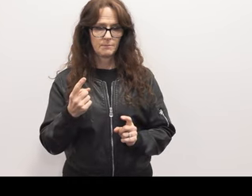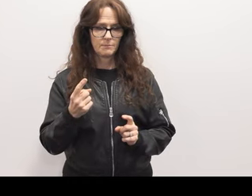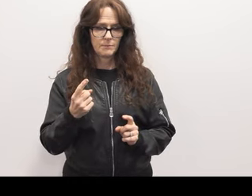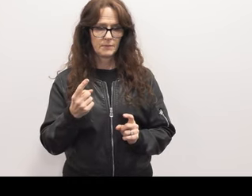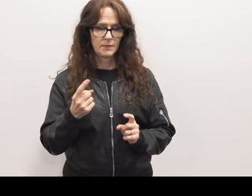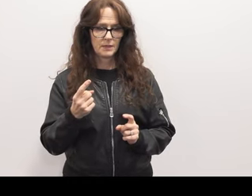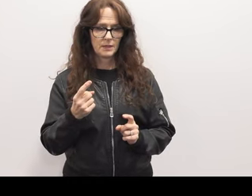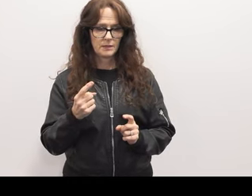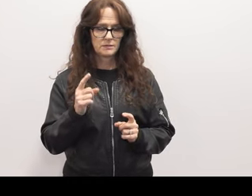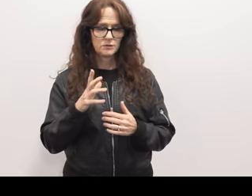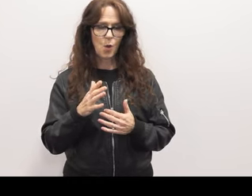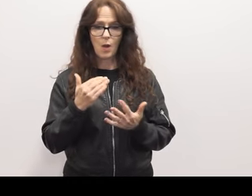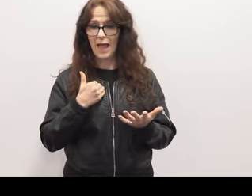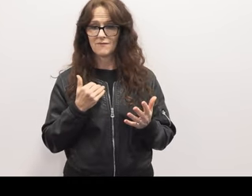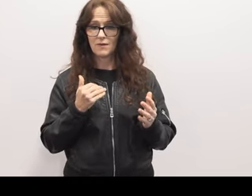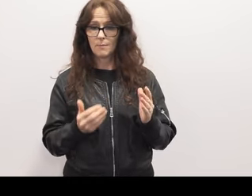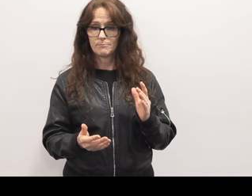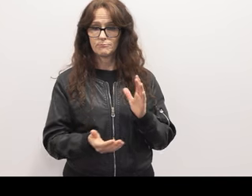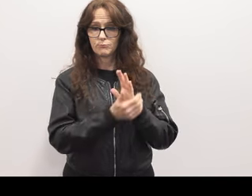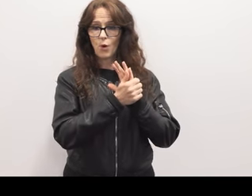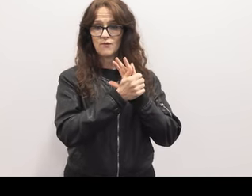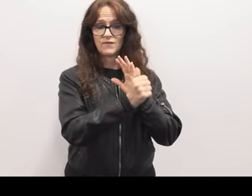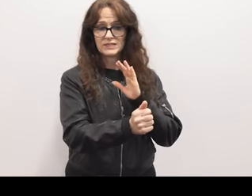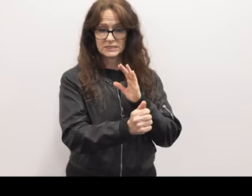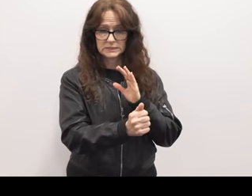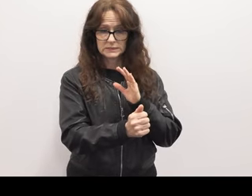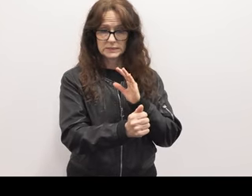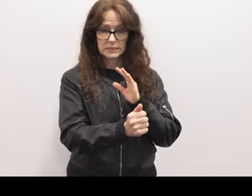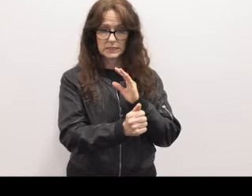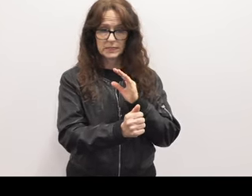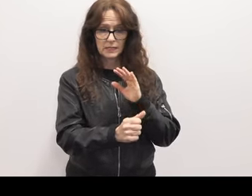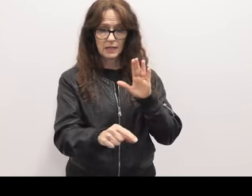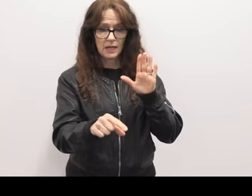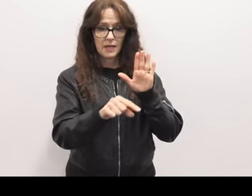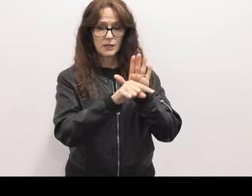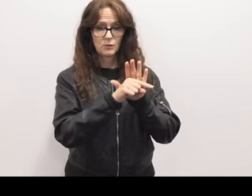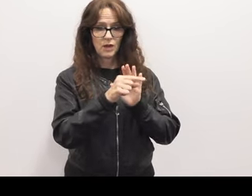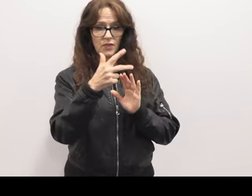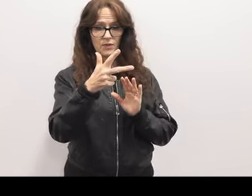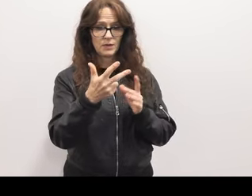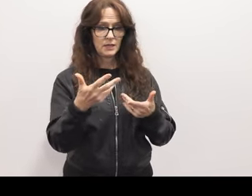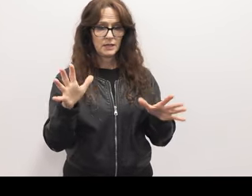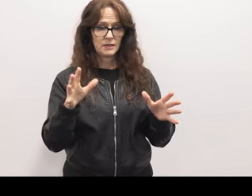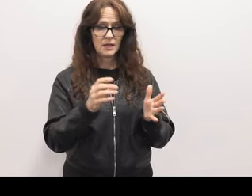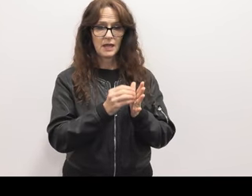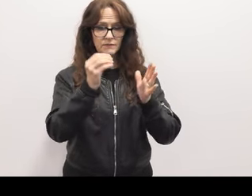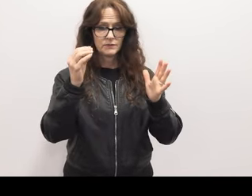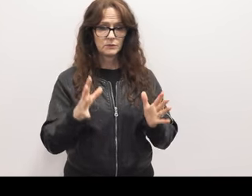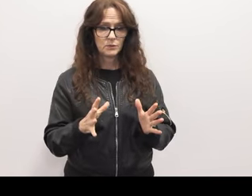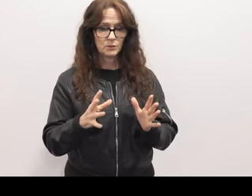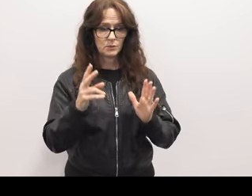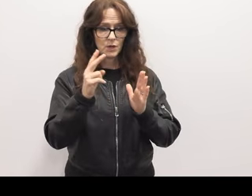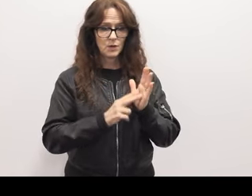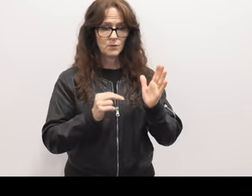So there I wanted to drop the grade three and just have students read at grade level.